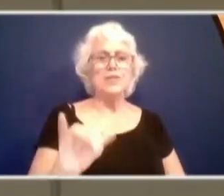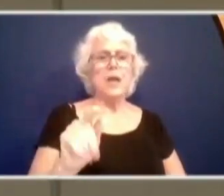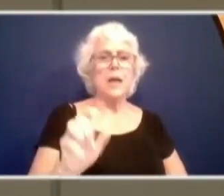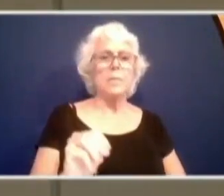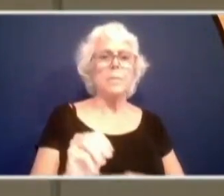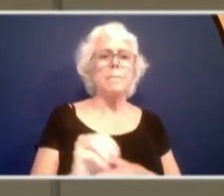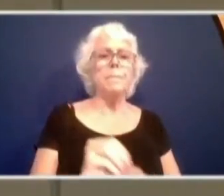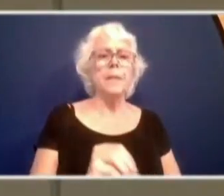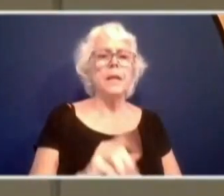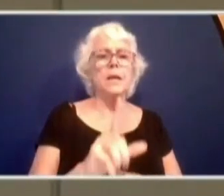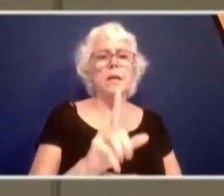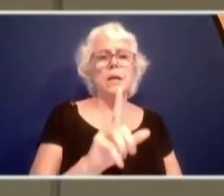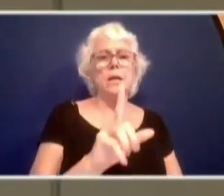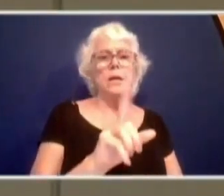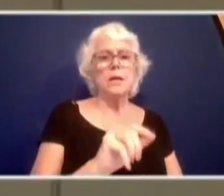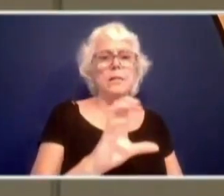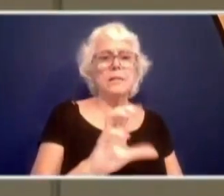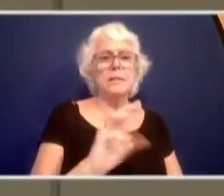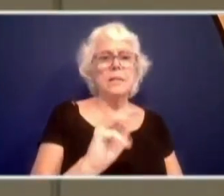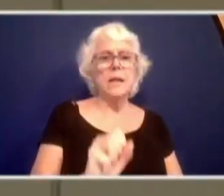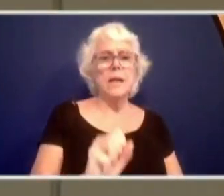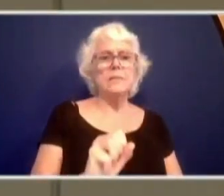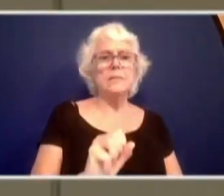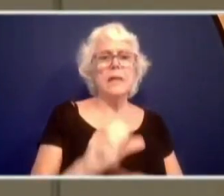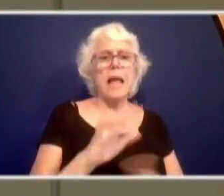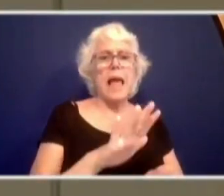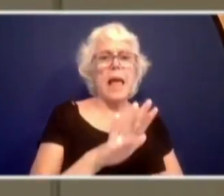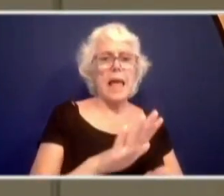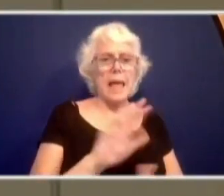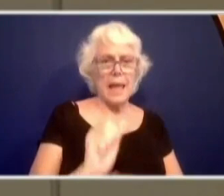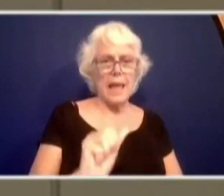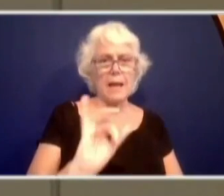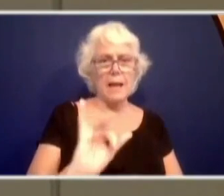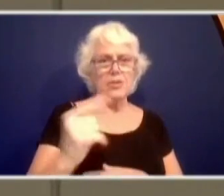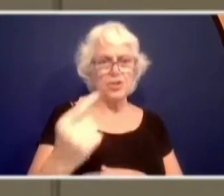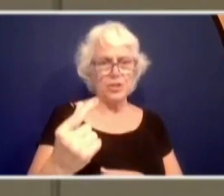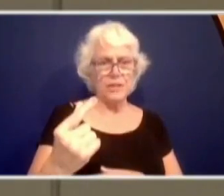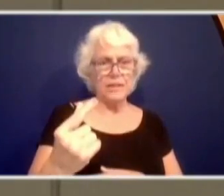is for the CMS academically and intellectually gifted 3-year district plan.